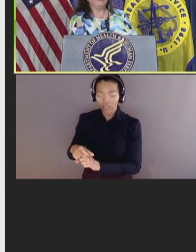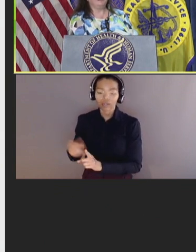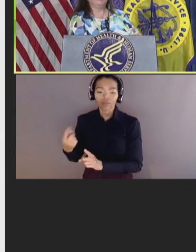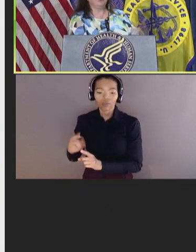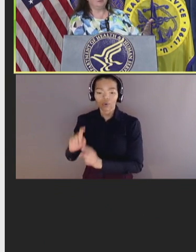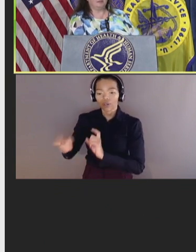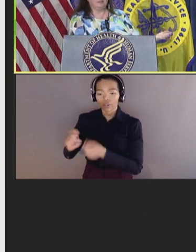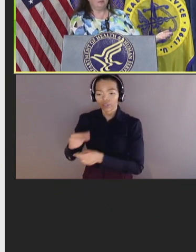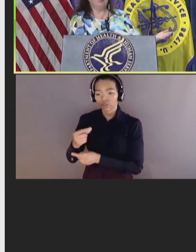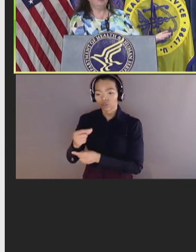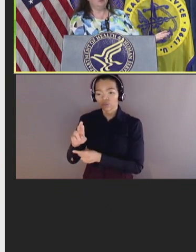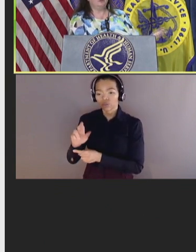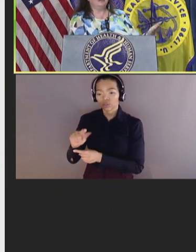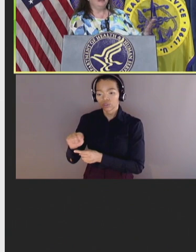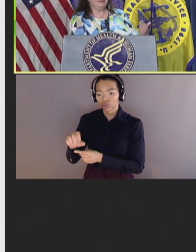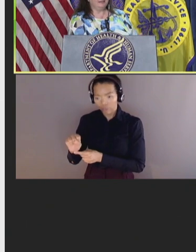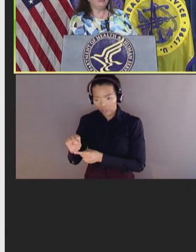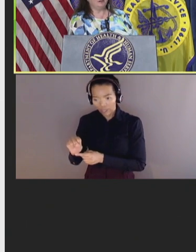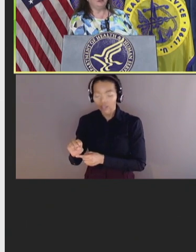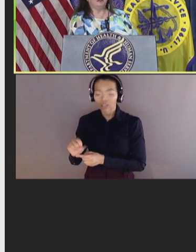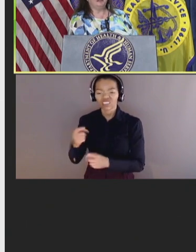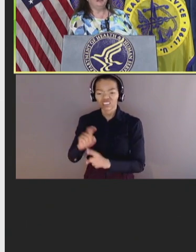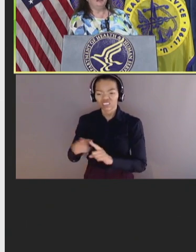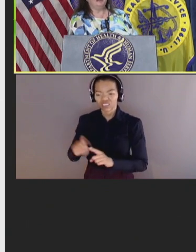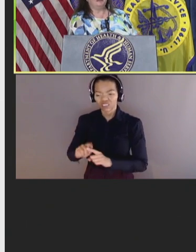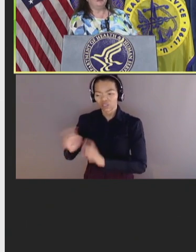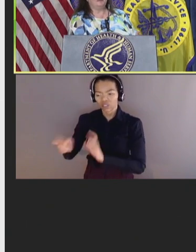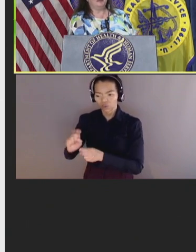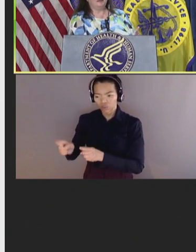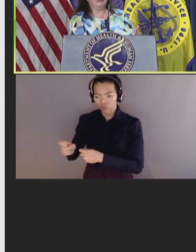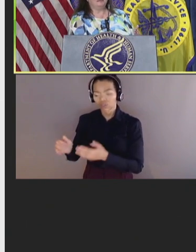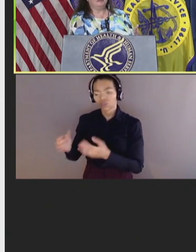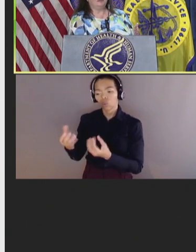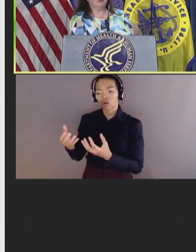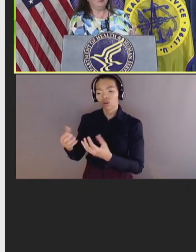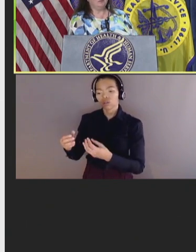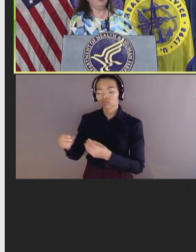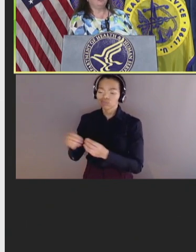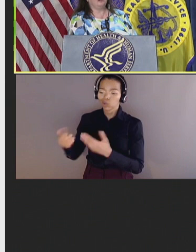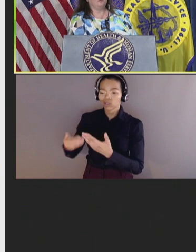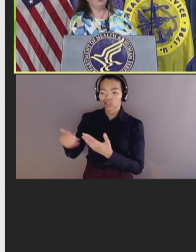as most of us in the room know, it is hard. And, you know, even though we try to work